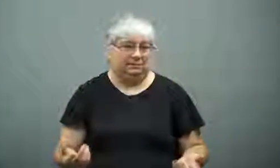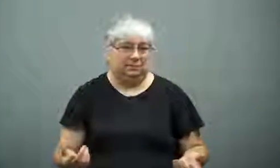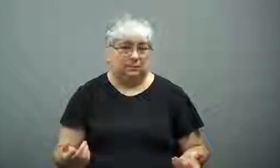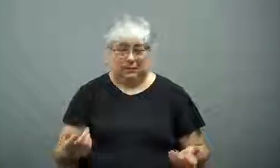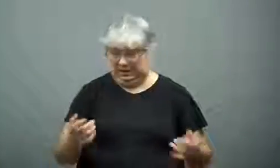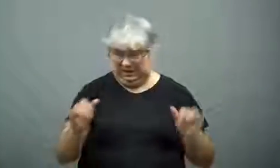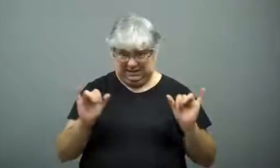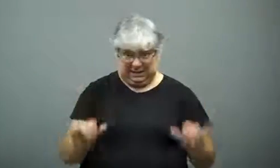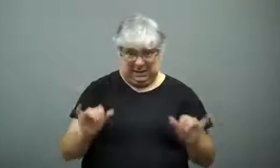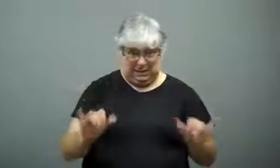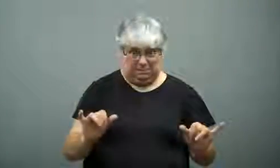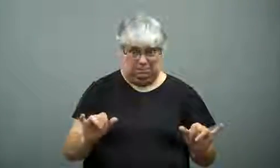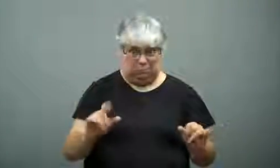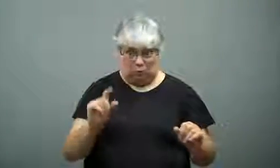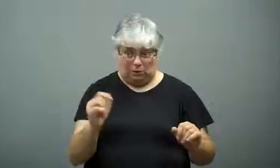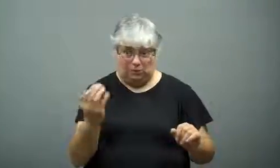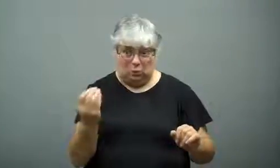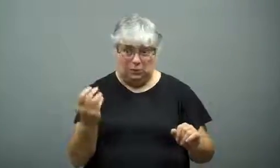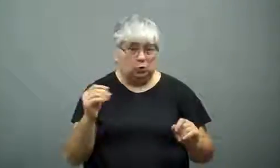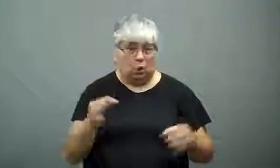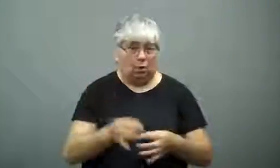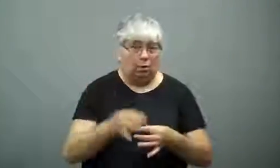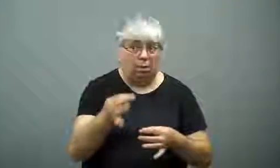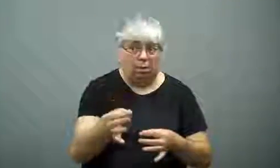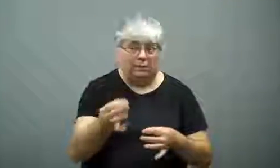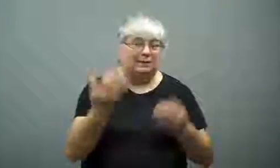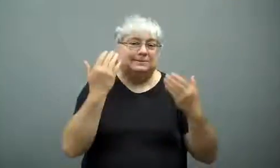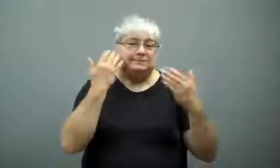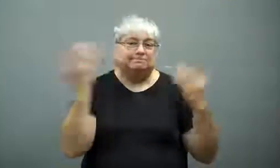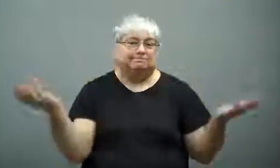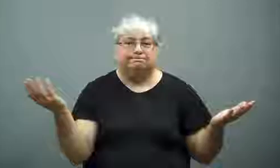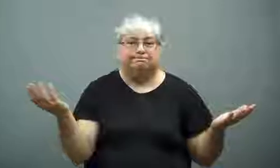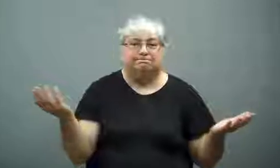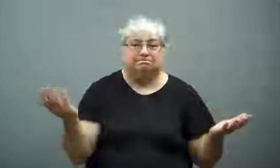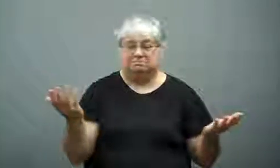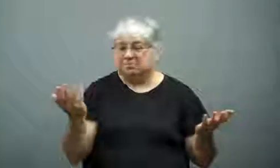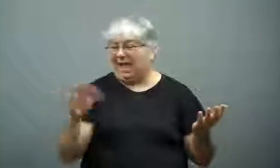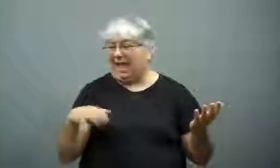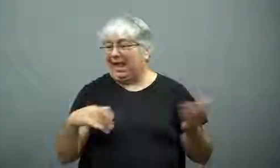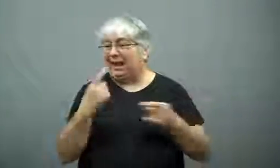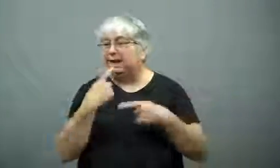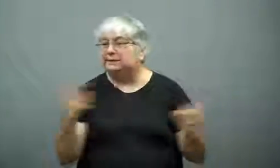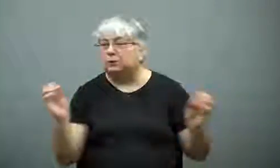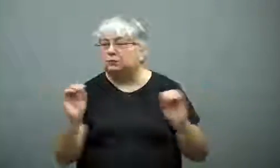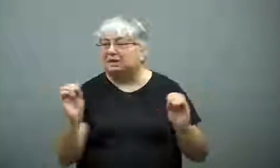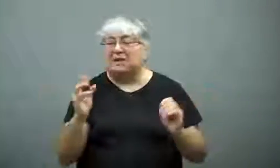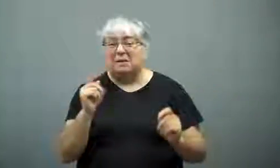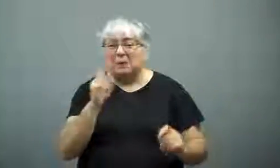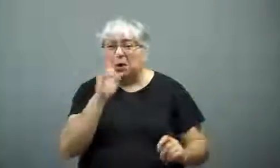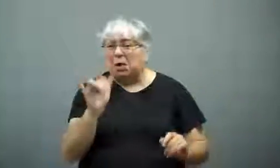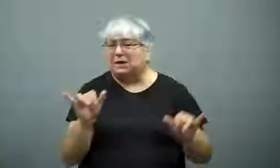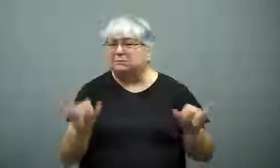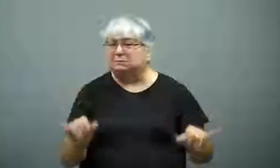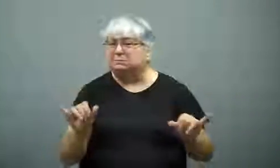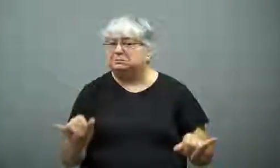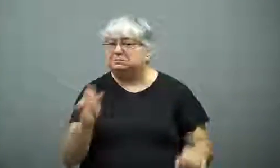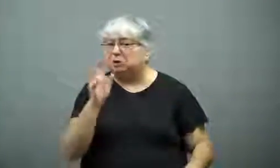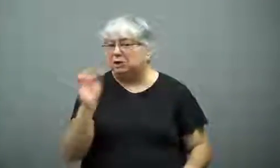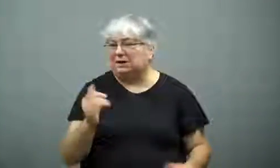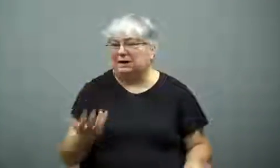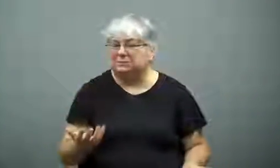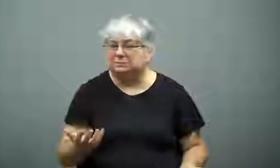Whether that deadline remains the same or not isn't for sure.